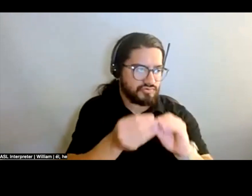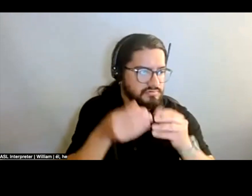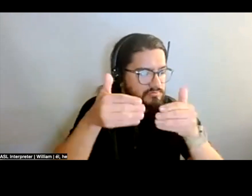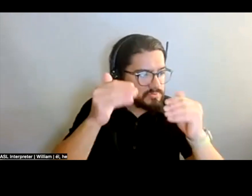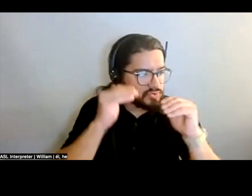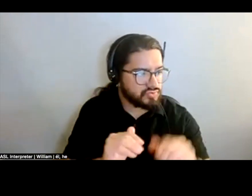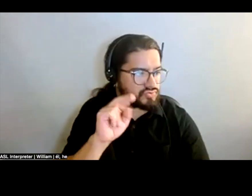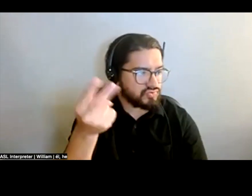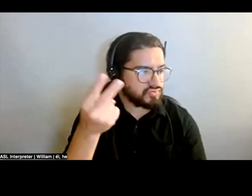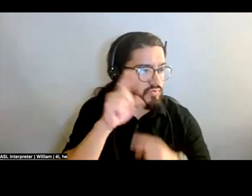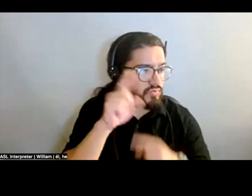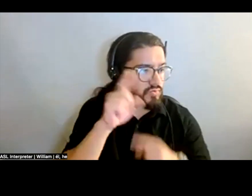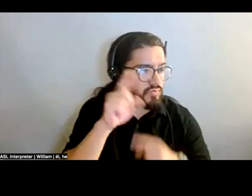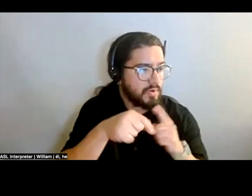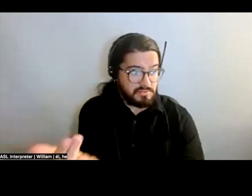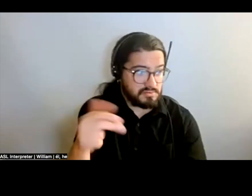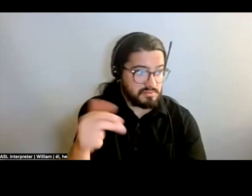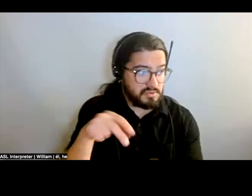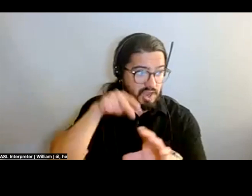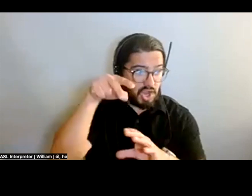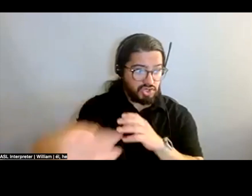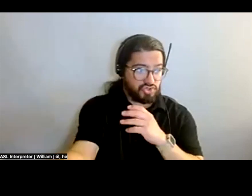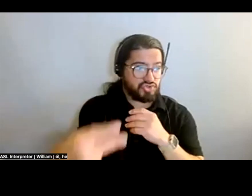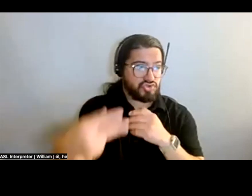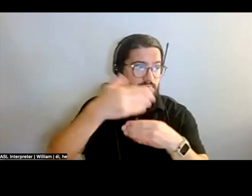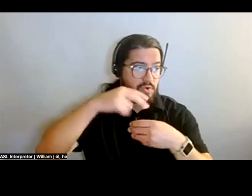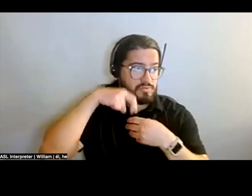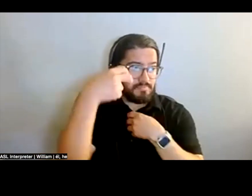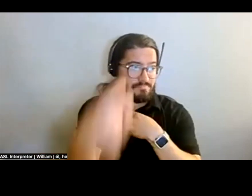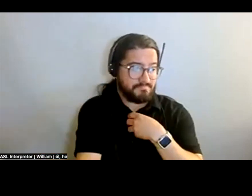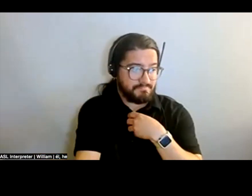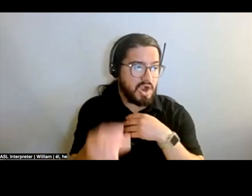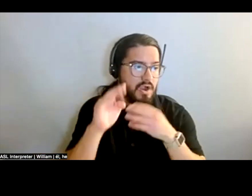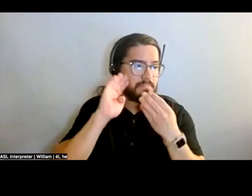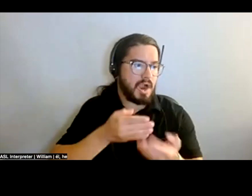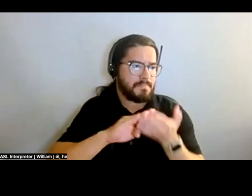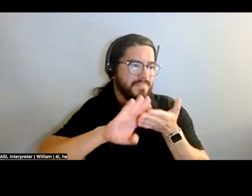the pavement, a music box my heels struck the earth’s bass drum